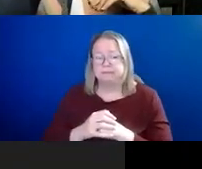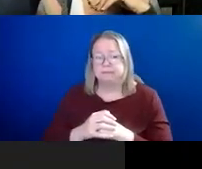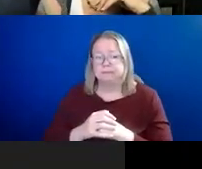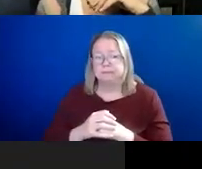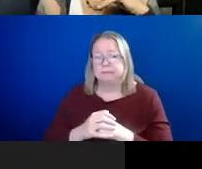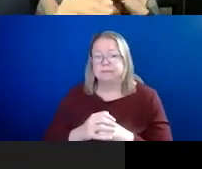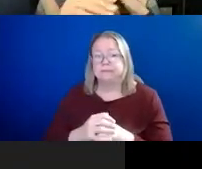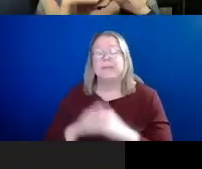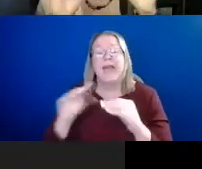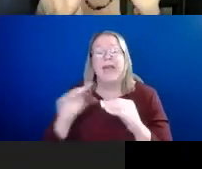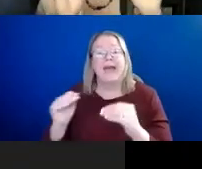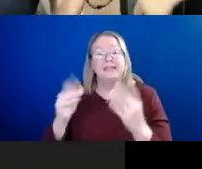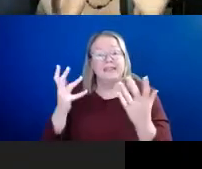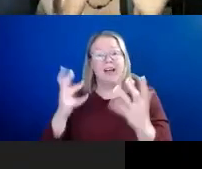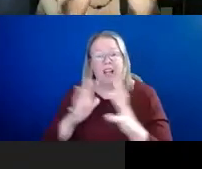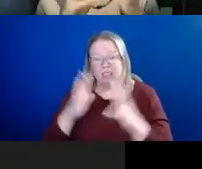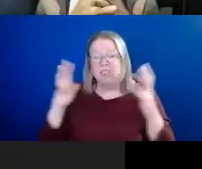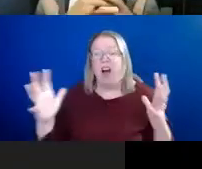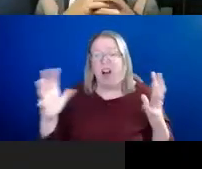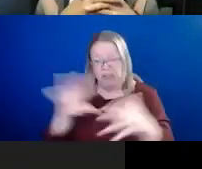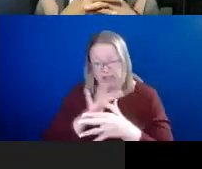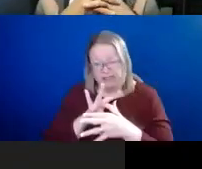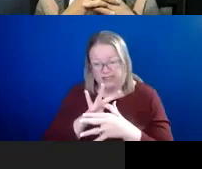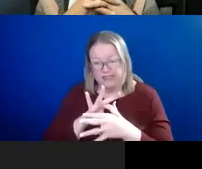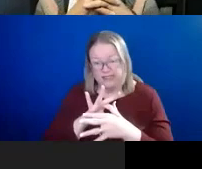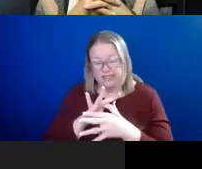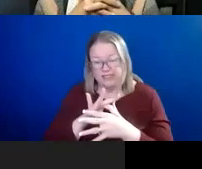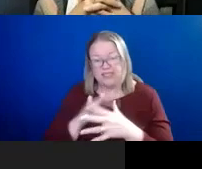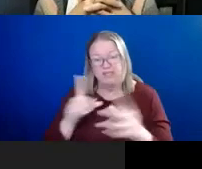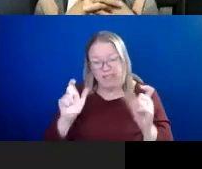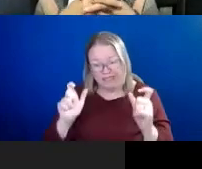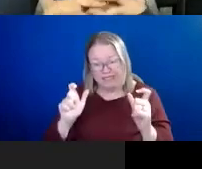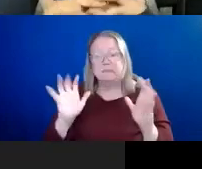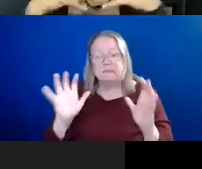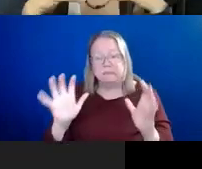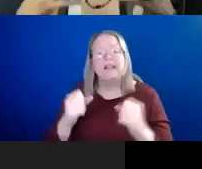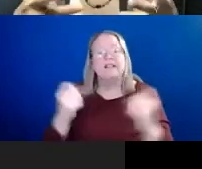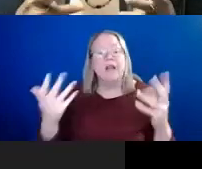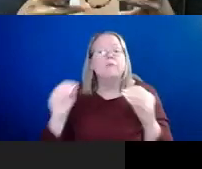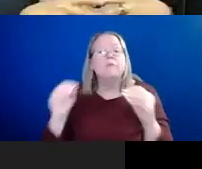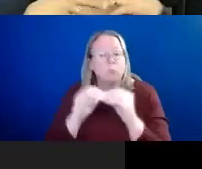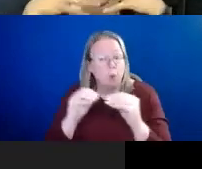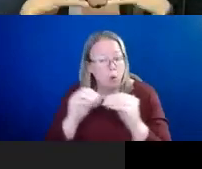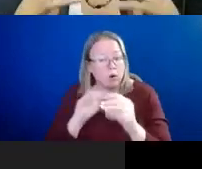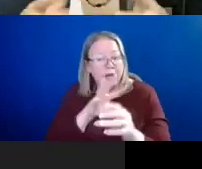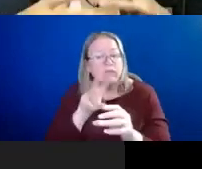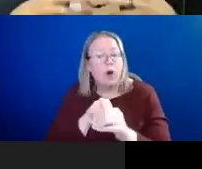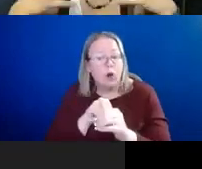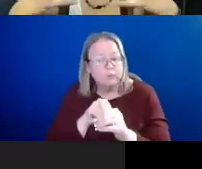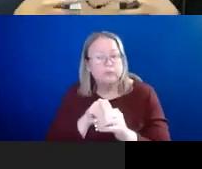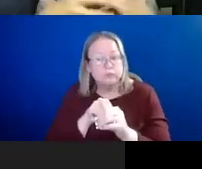about the script of links. 13:29:37 That was a ton of content, a little fast. There is a lot more 13:29:42 , you can go deeper and deeper